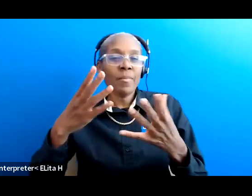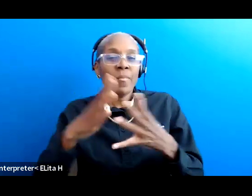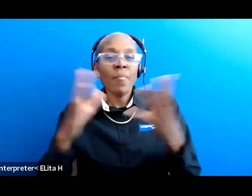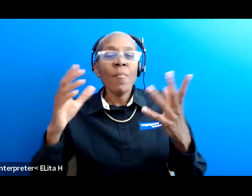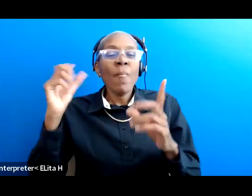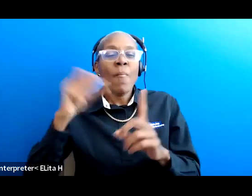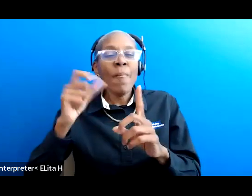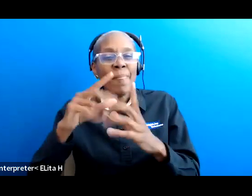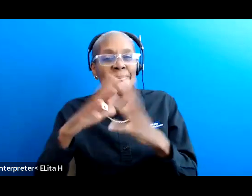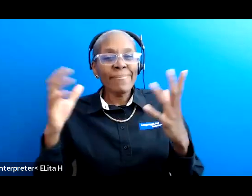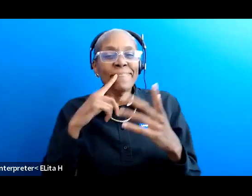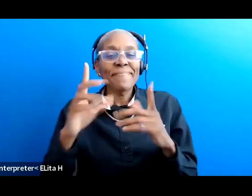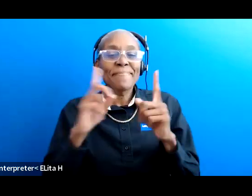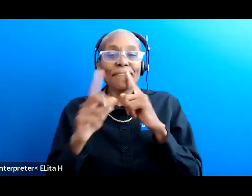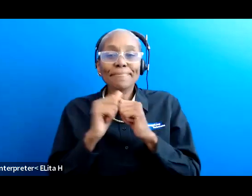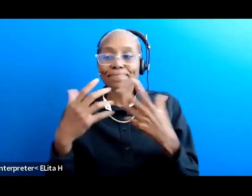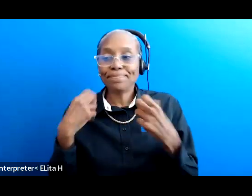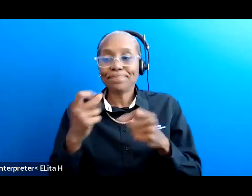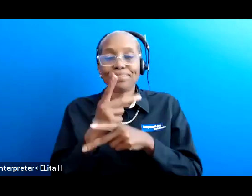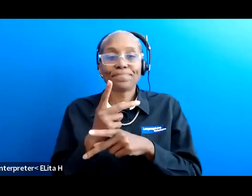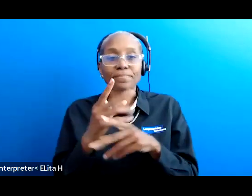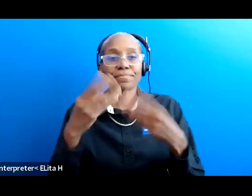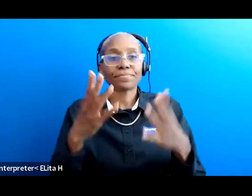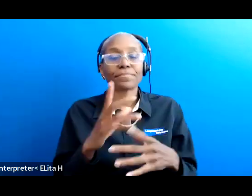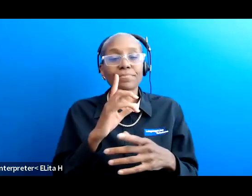So you want to talk to your healthcare provider and make sure that the person